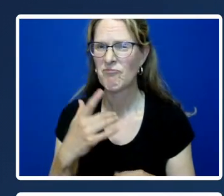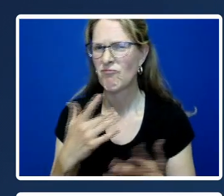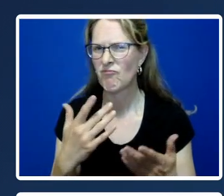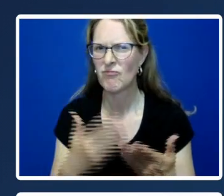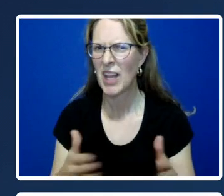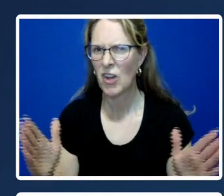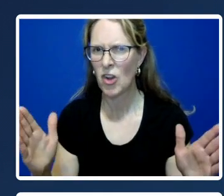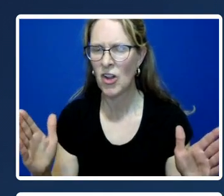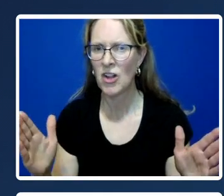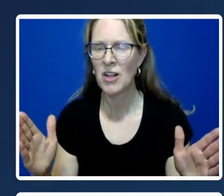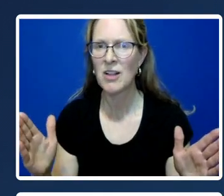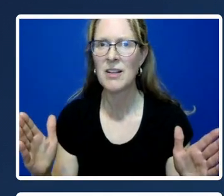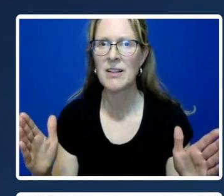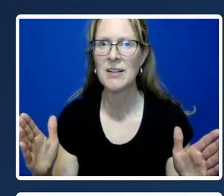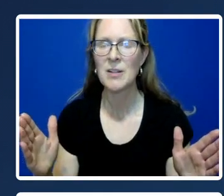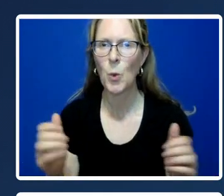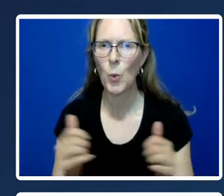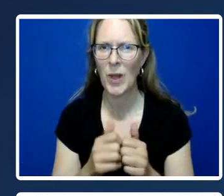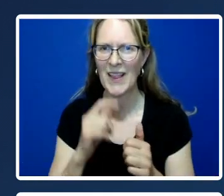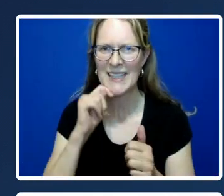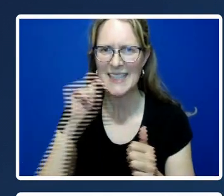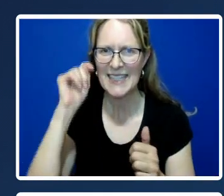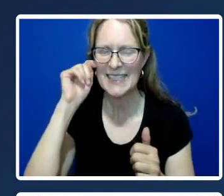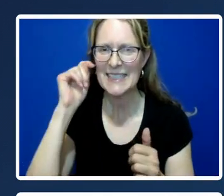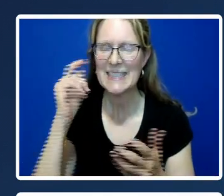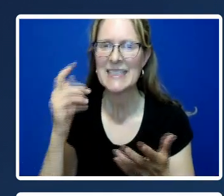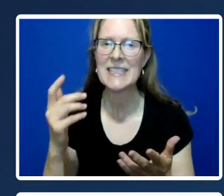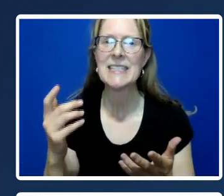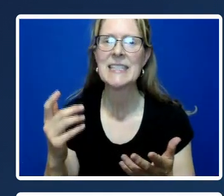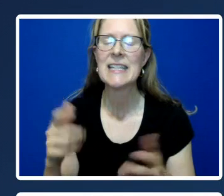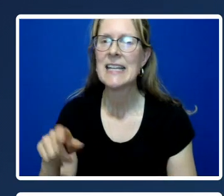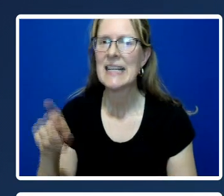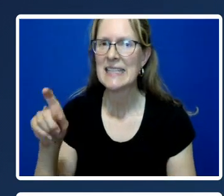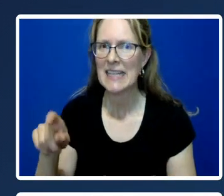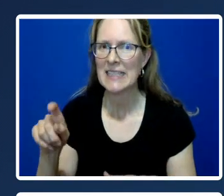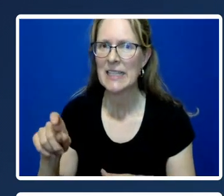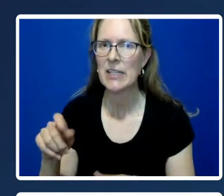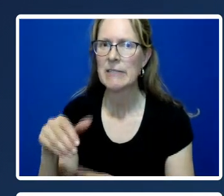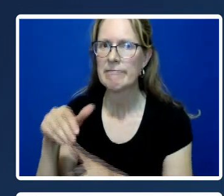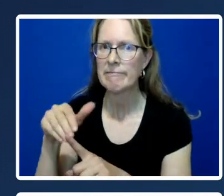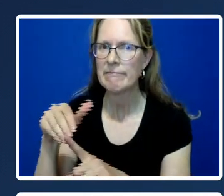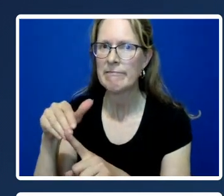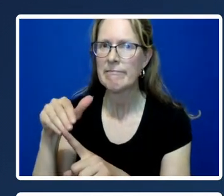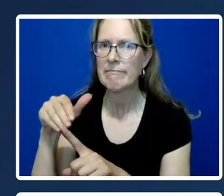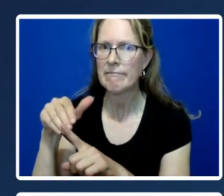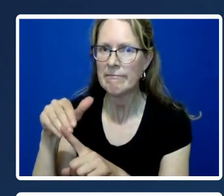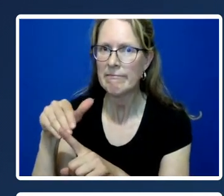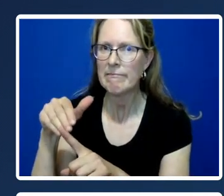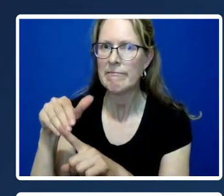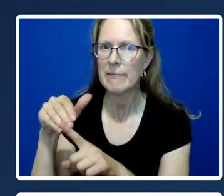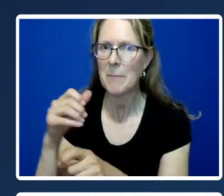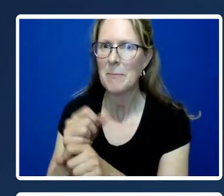it's very necessary to do a lot of follow-ups to make sure that paperwork and things get turned